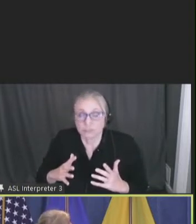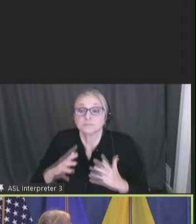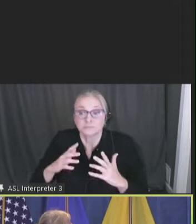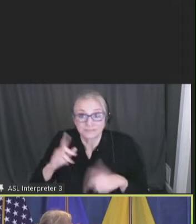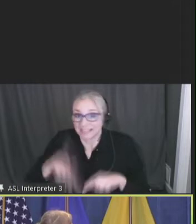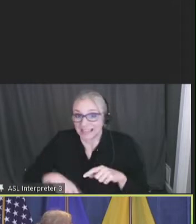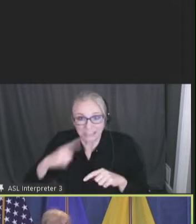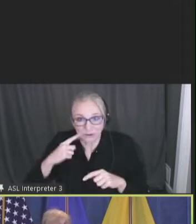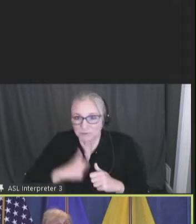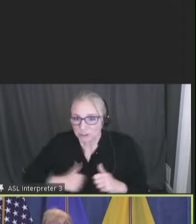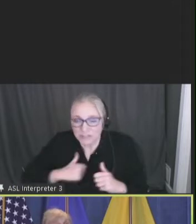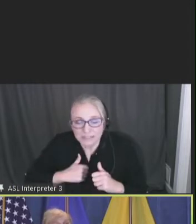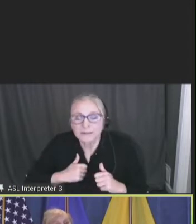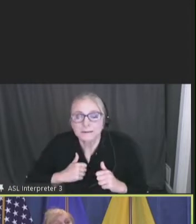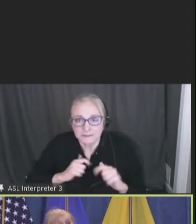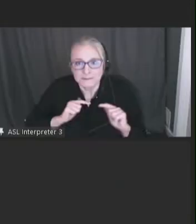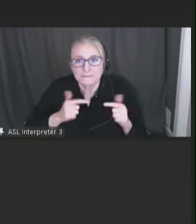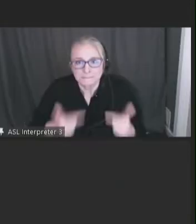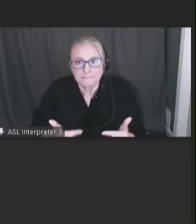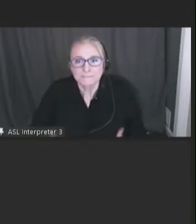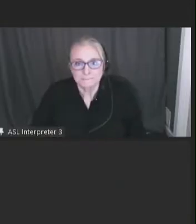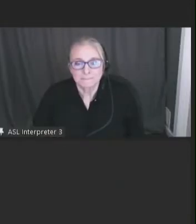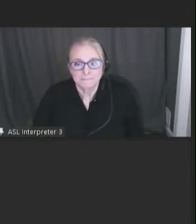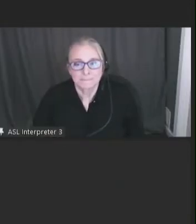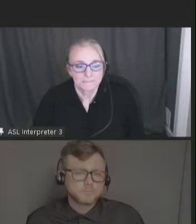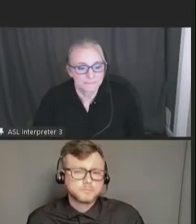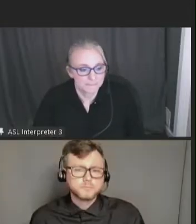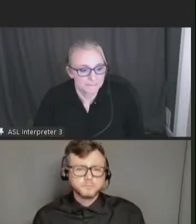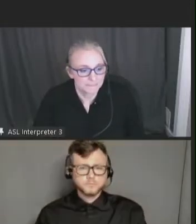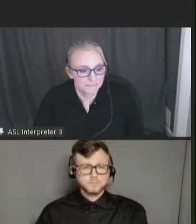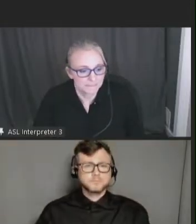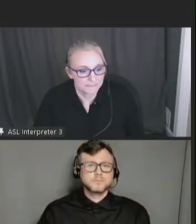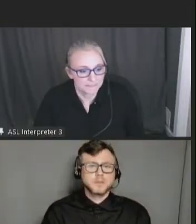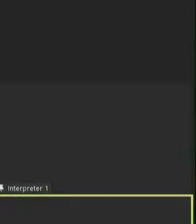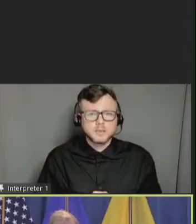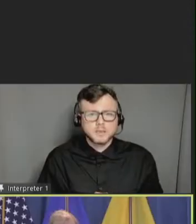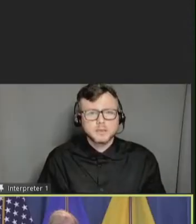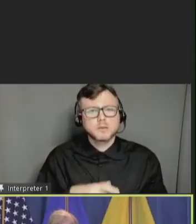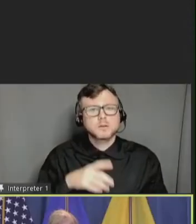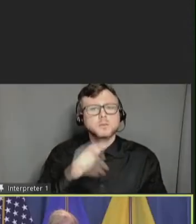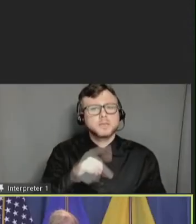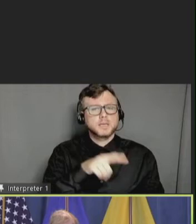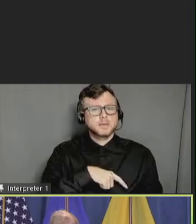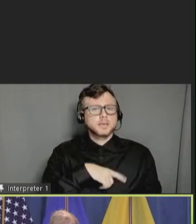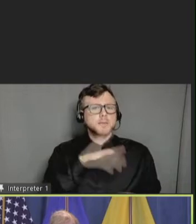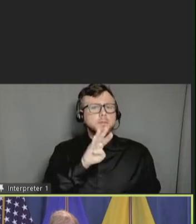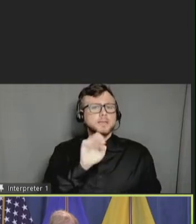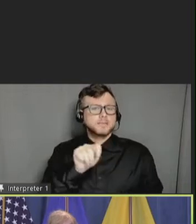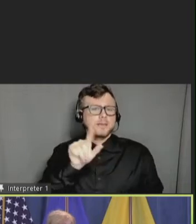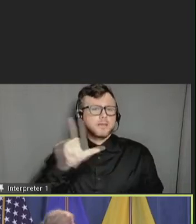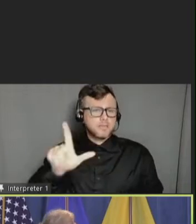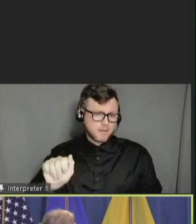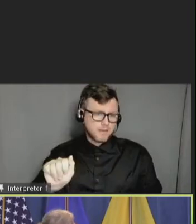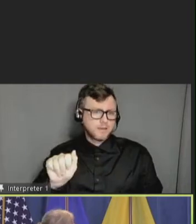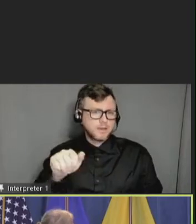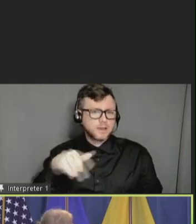this inhibitory pathway is caused by the B and T lymphocyte attenuator, BTLA. And that binds to the